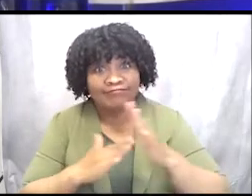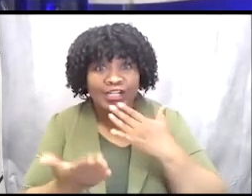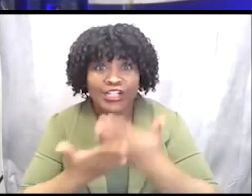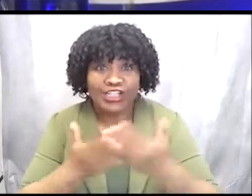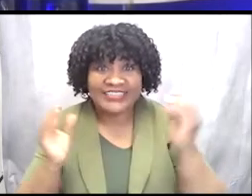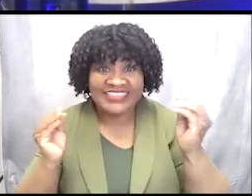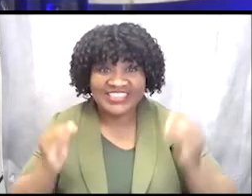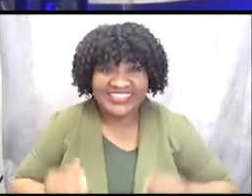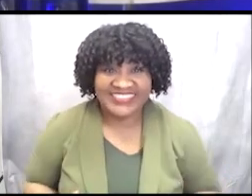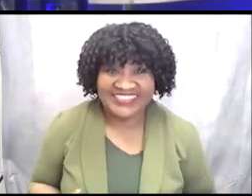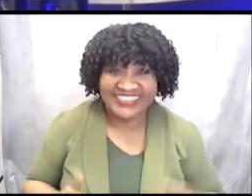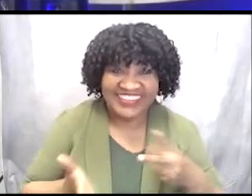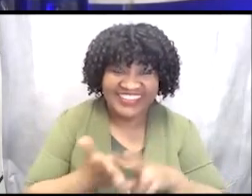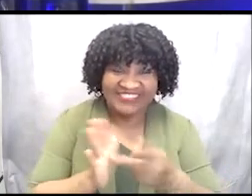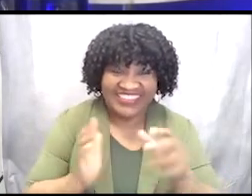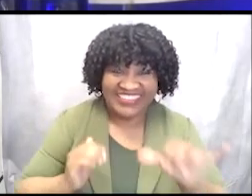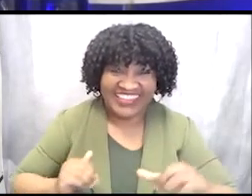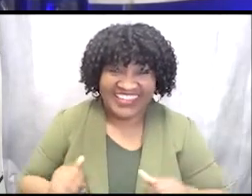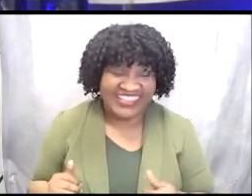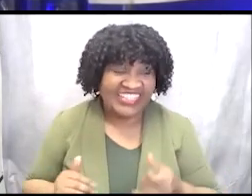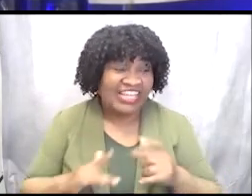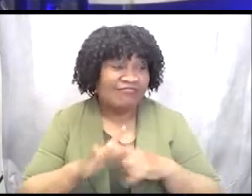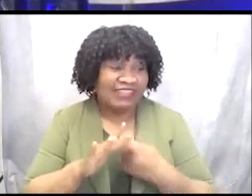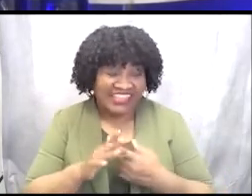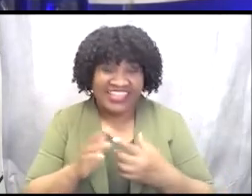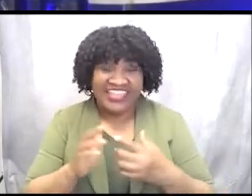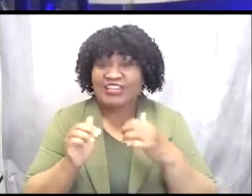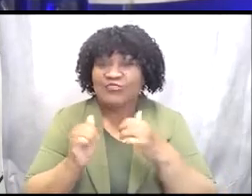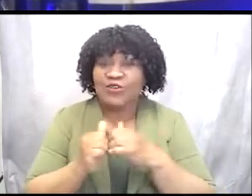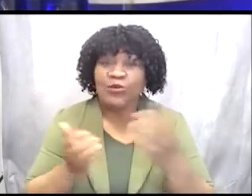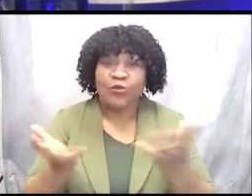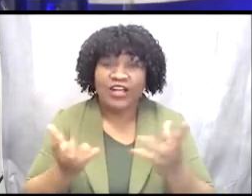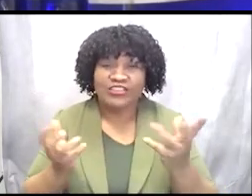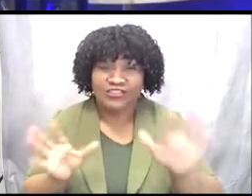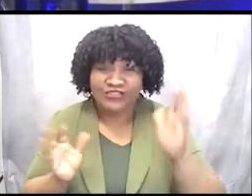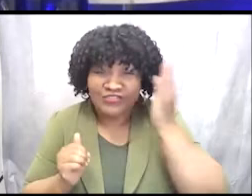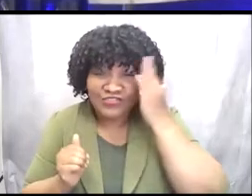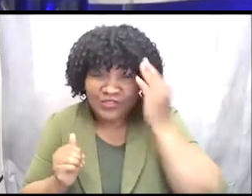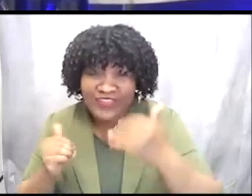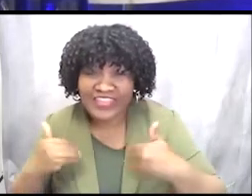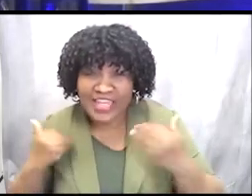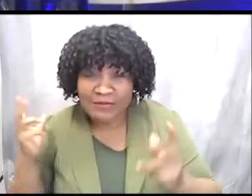That's what it is. It is beginning with what's familiar with young people.